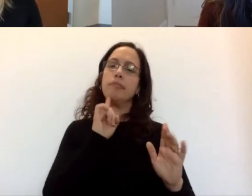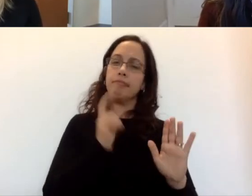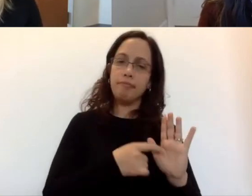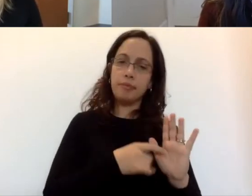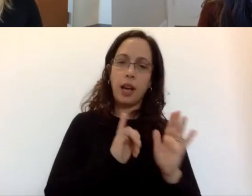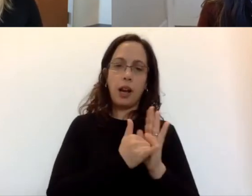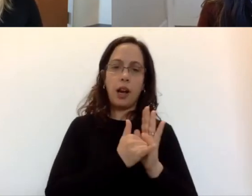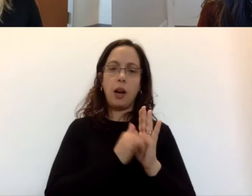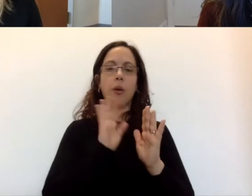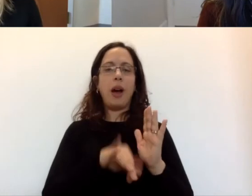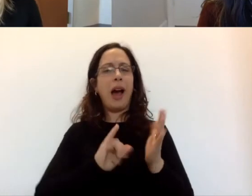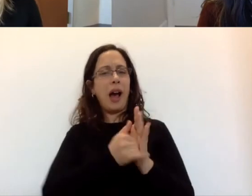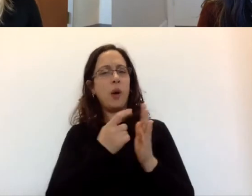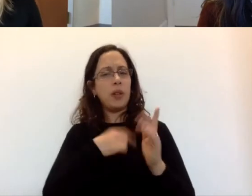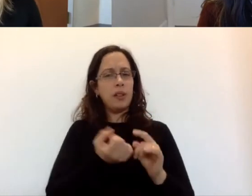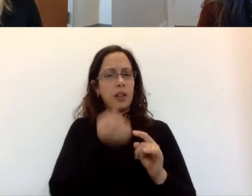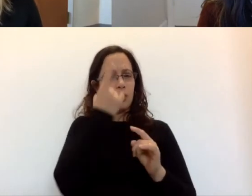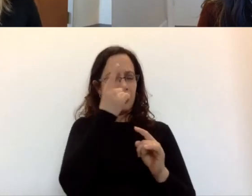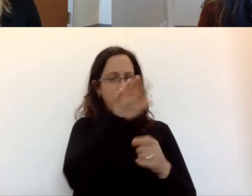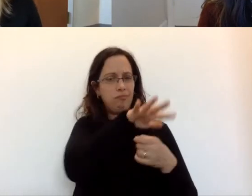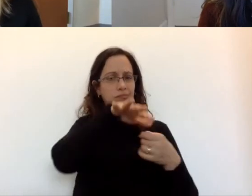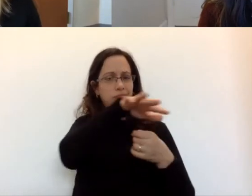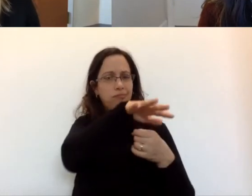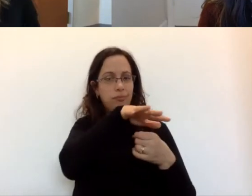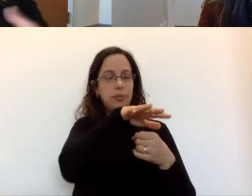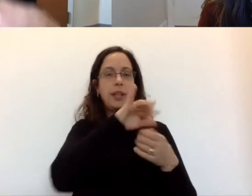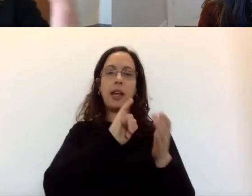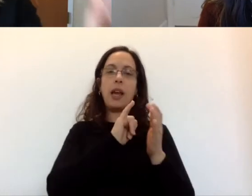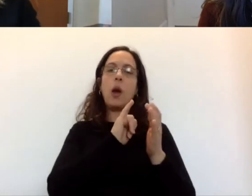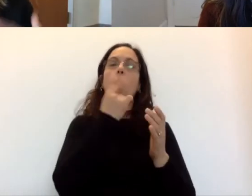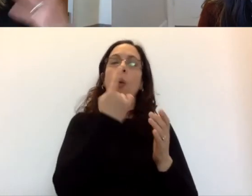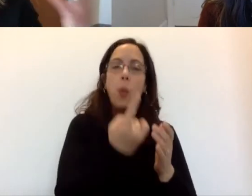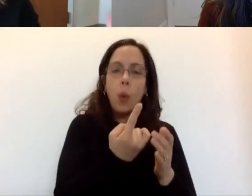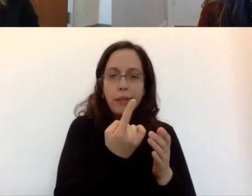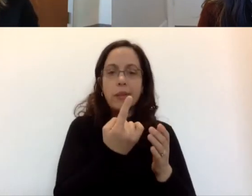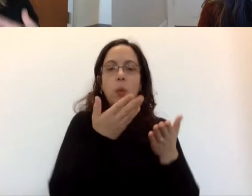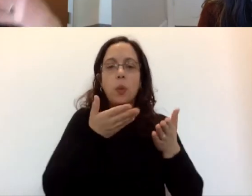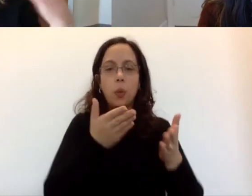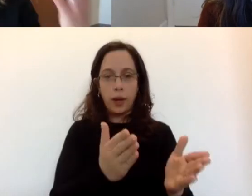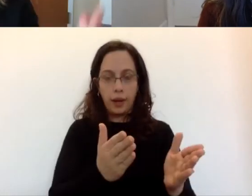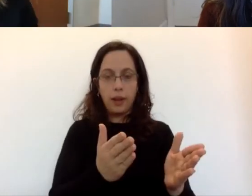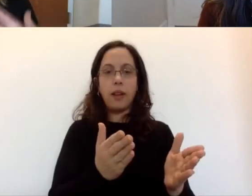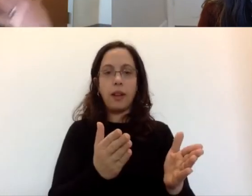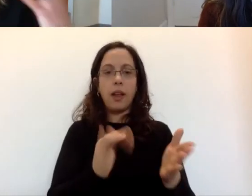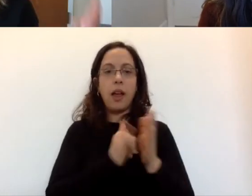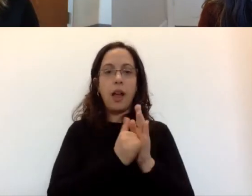of understood and the way that class–one one of the mechanisms through which class and economic